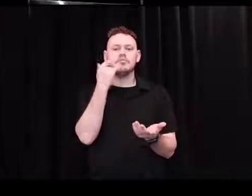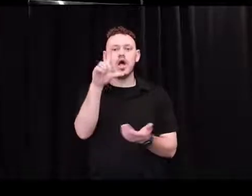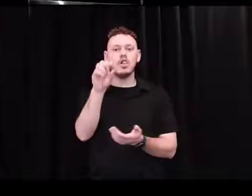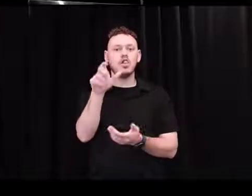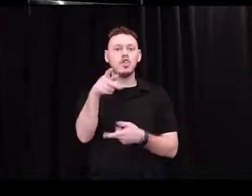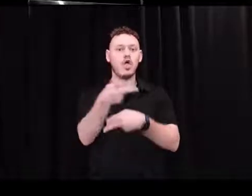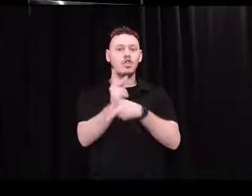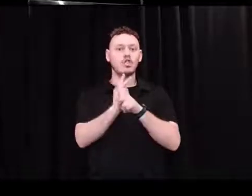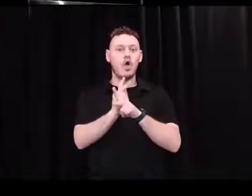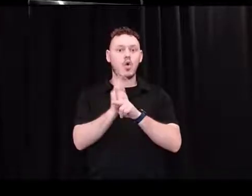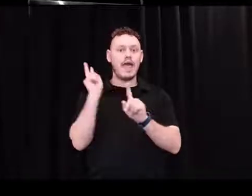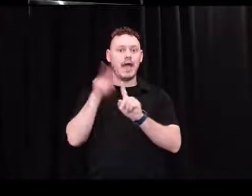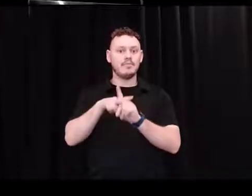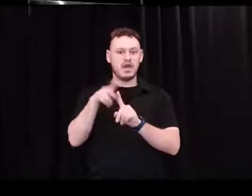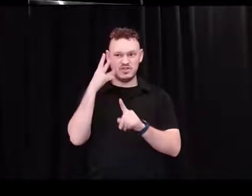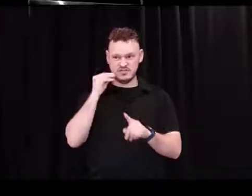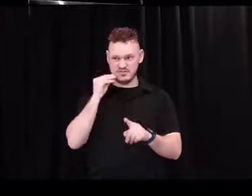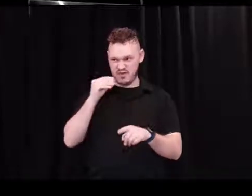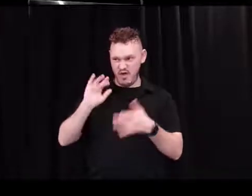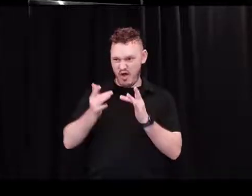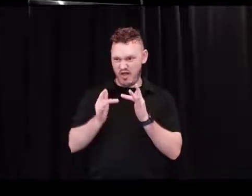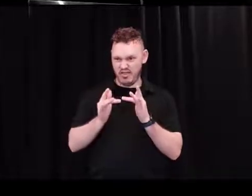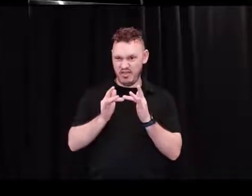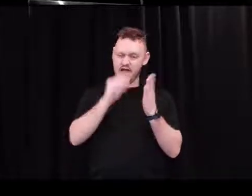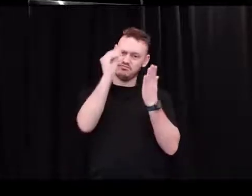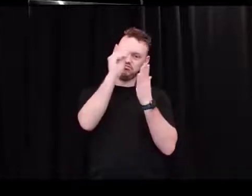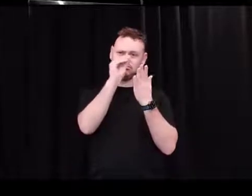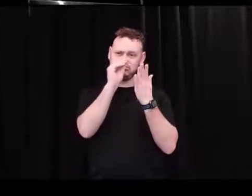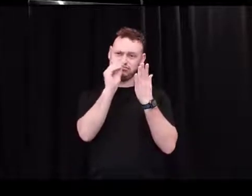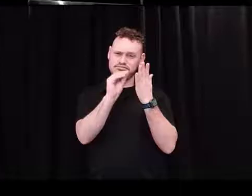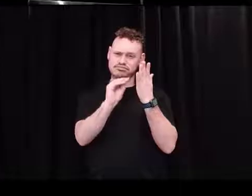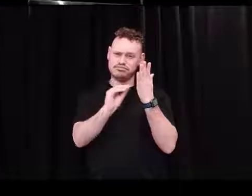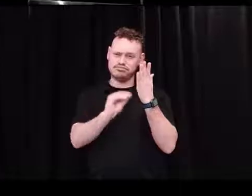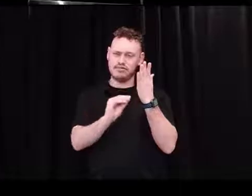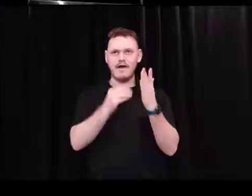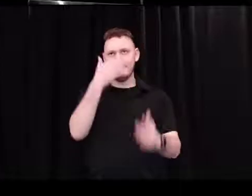ever filled out a loan application online, and you know forgot to put the dashes in your phone